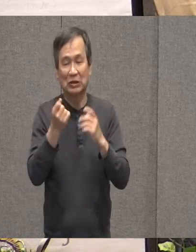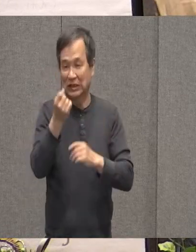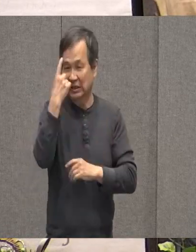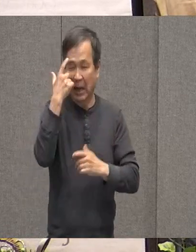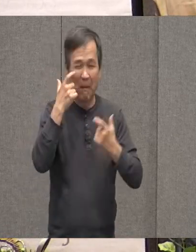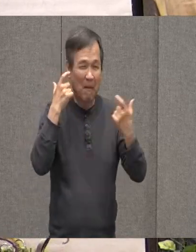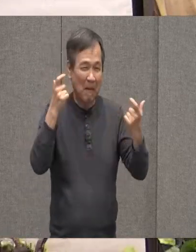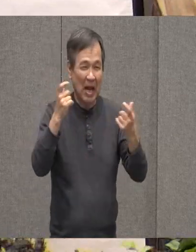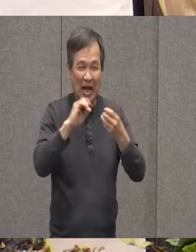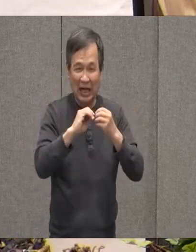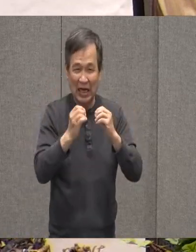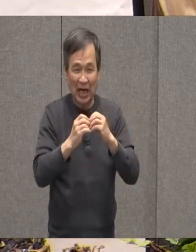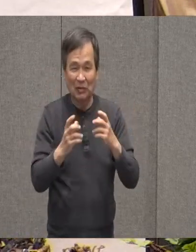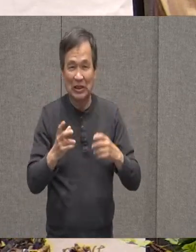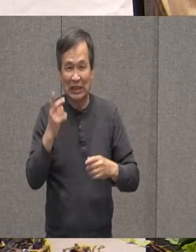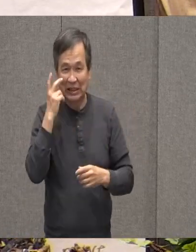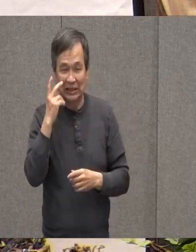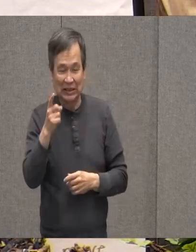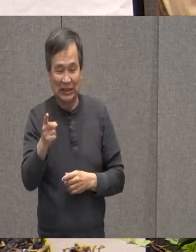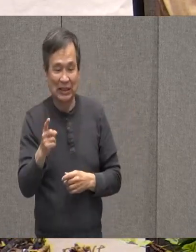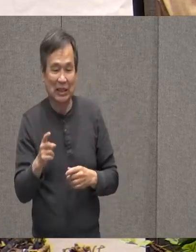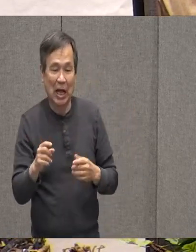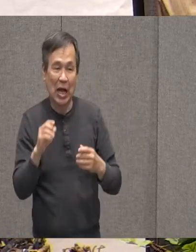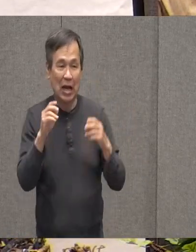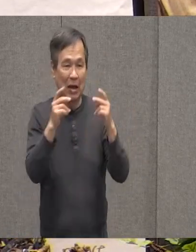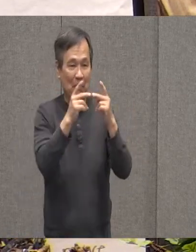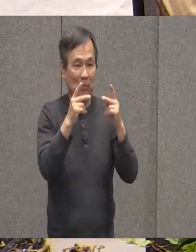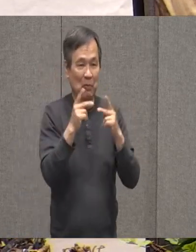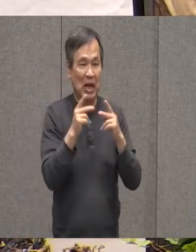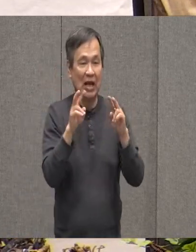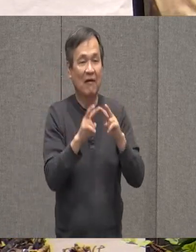So here's how our place value houses are set up,